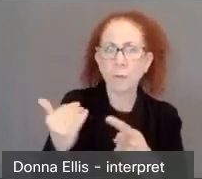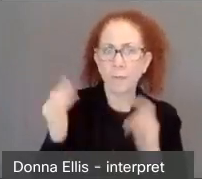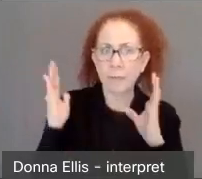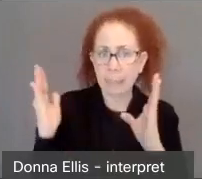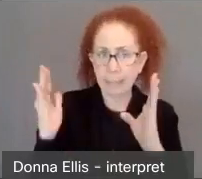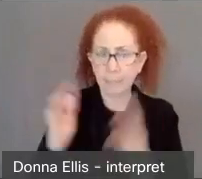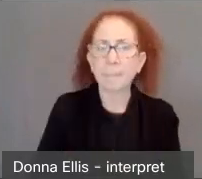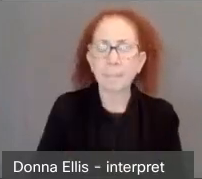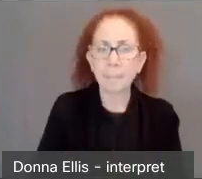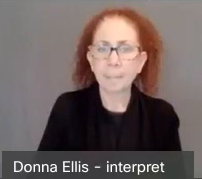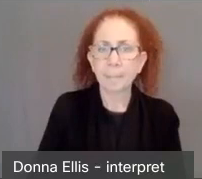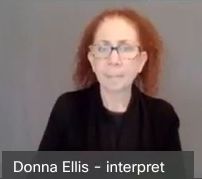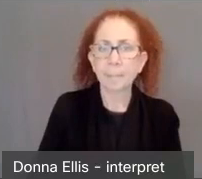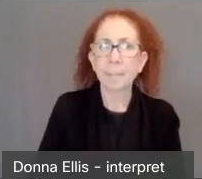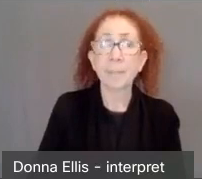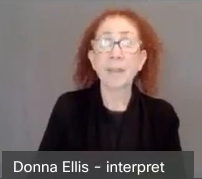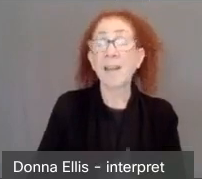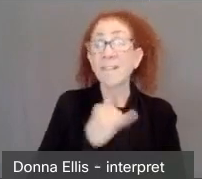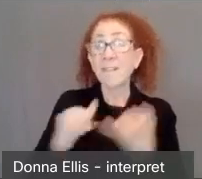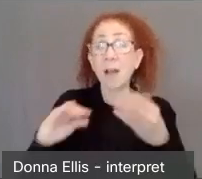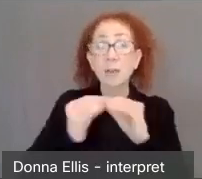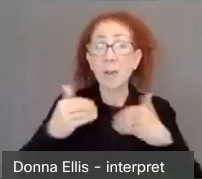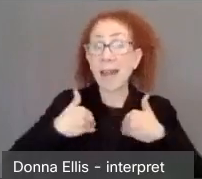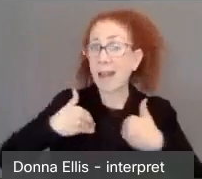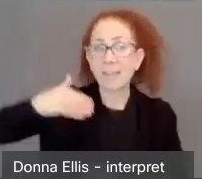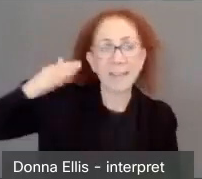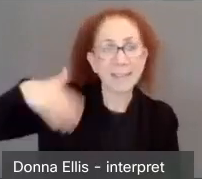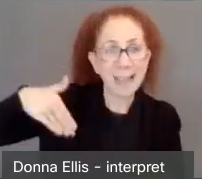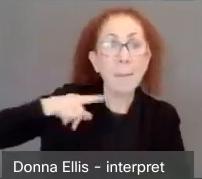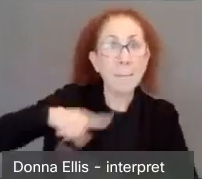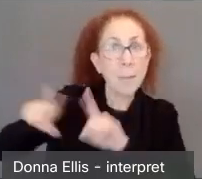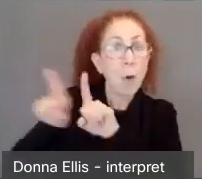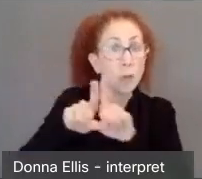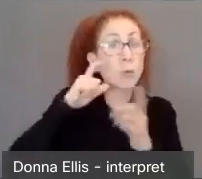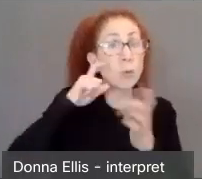and I don't have the final numbers yet but they also saw a number of people walk